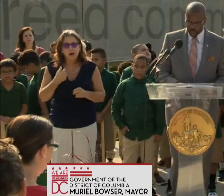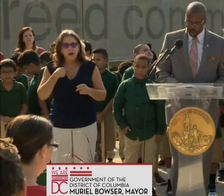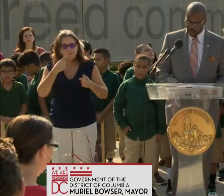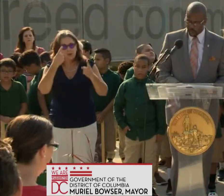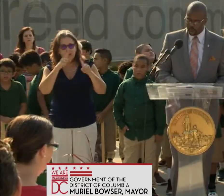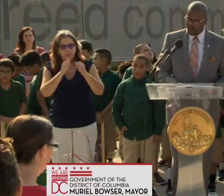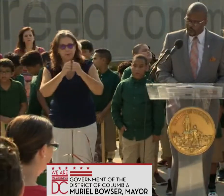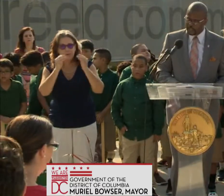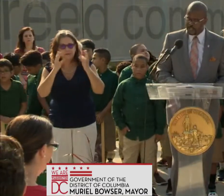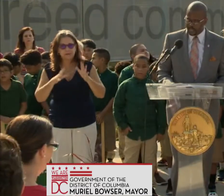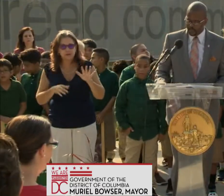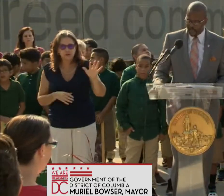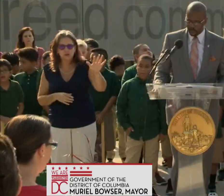in agreement we're very excited about our